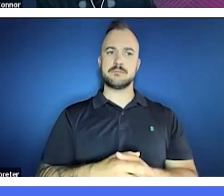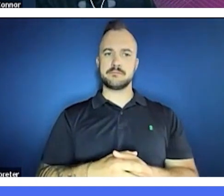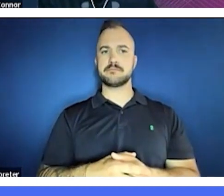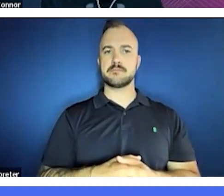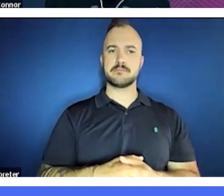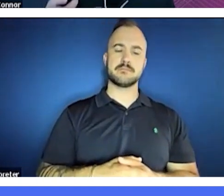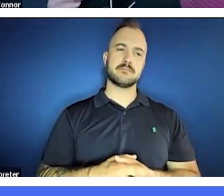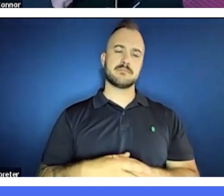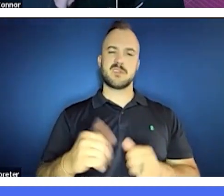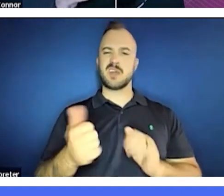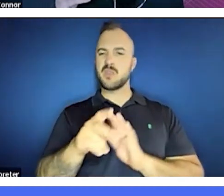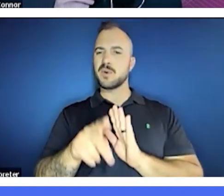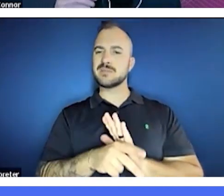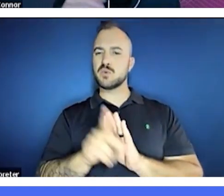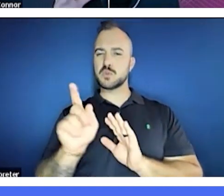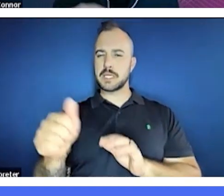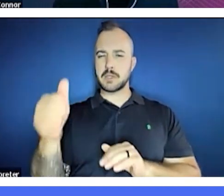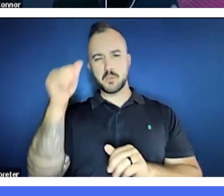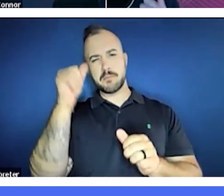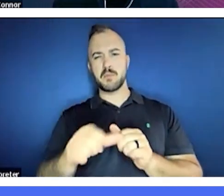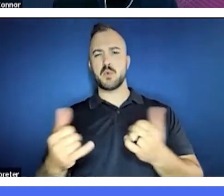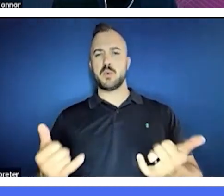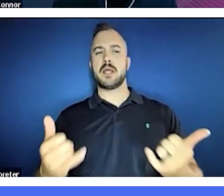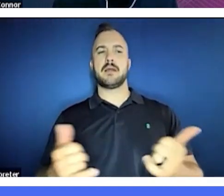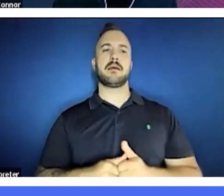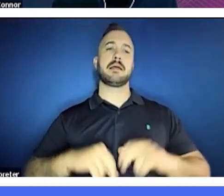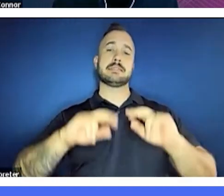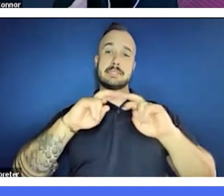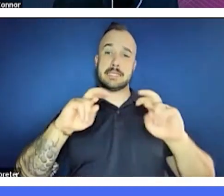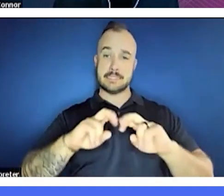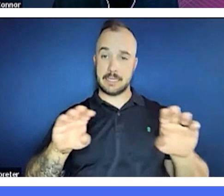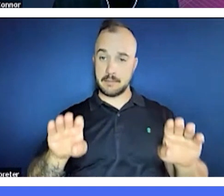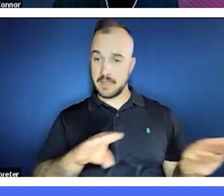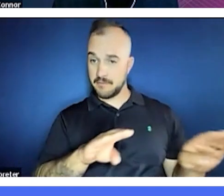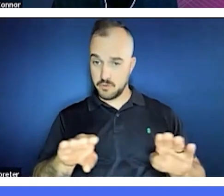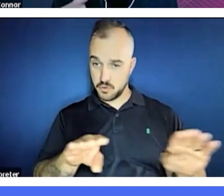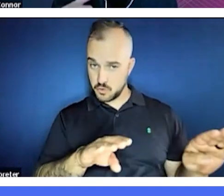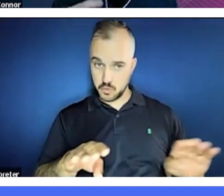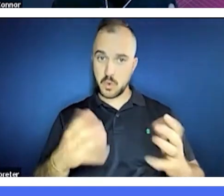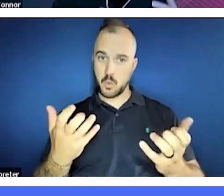with today, remember about the assessing, assessing behavior we want to observe. That's what we just talked about.